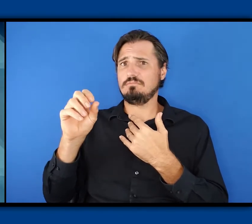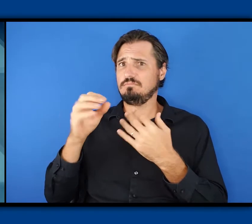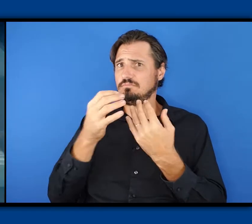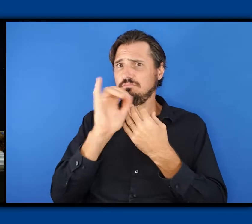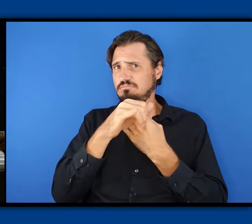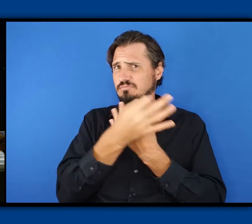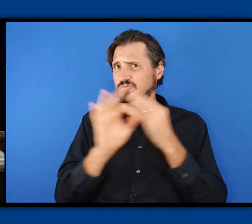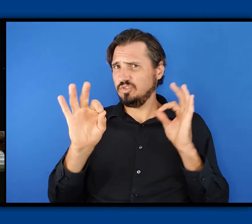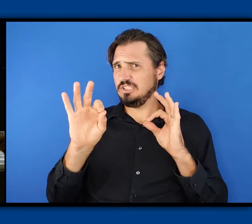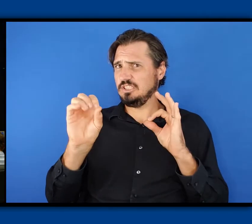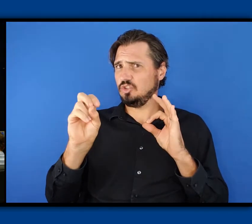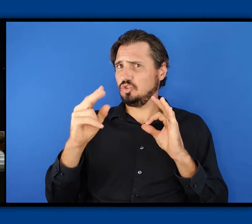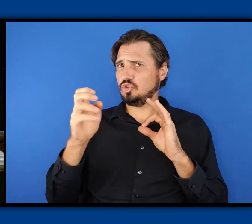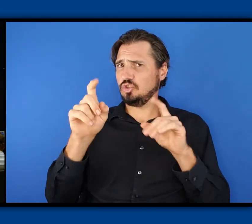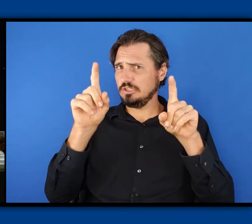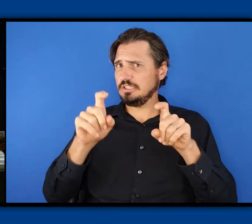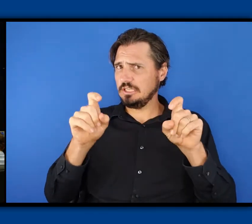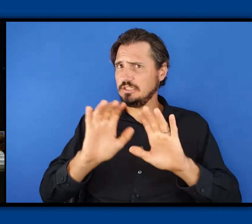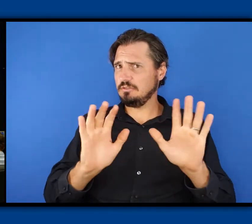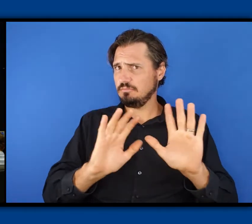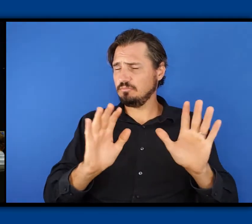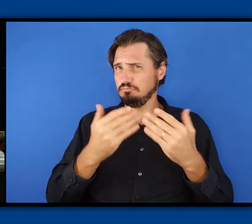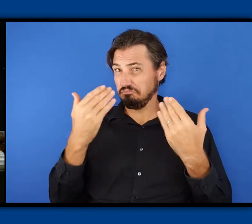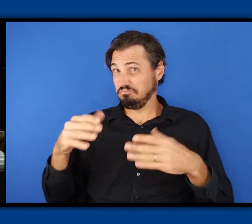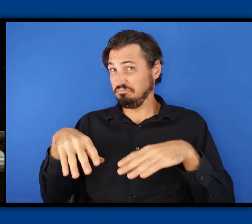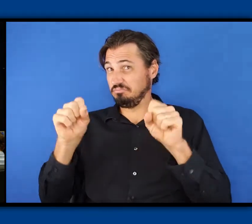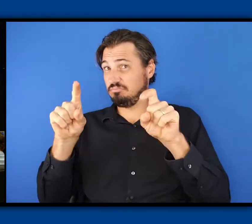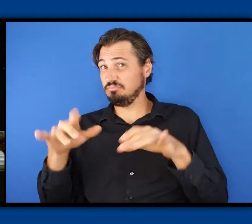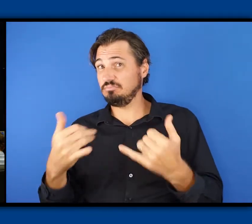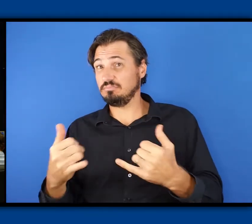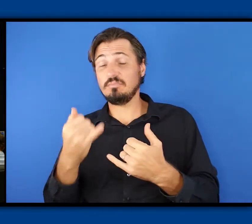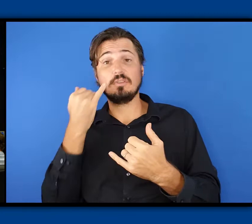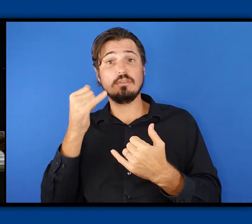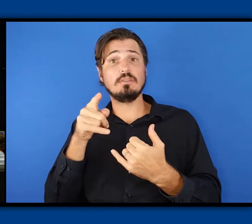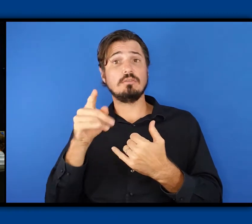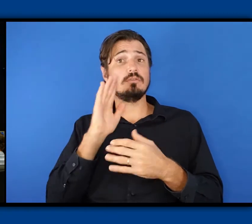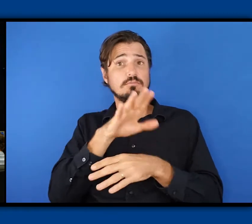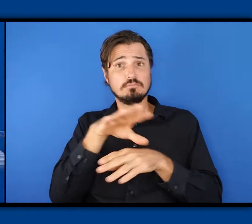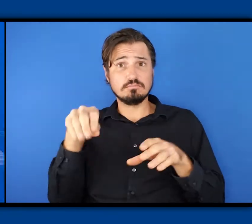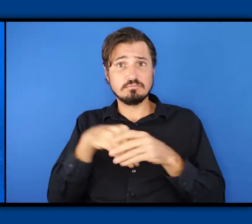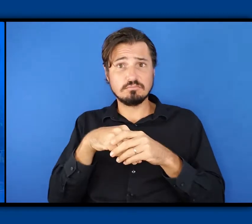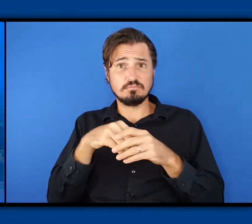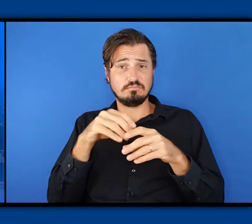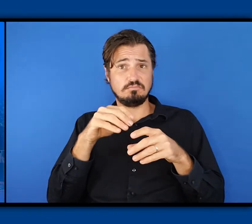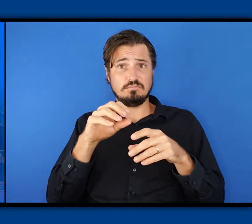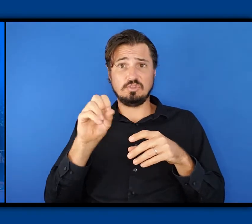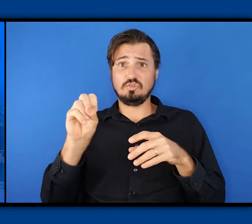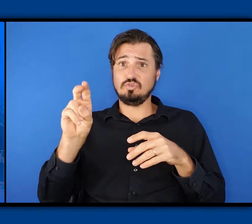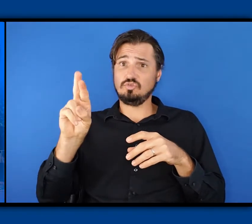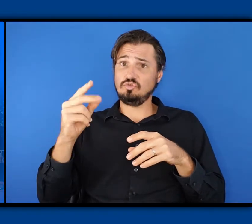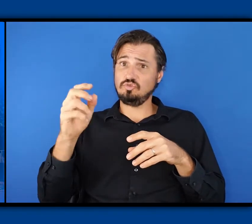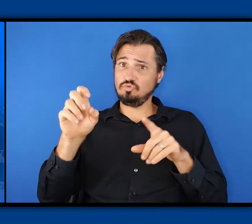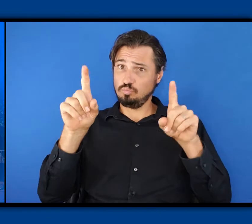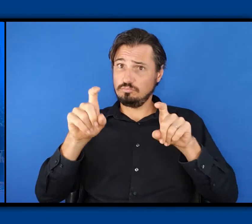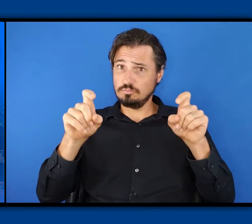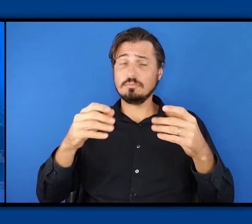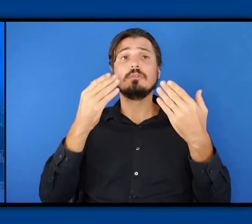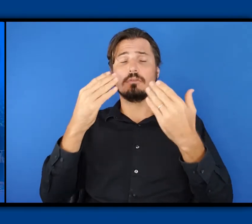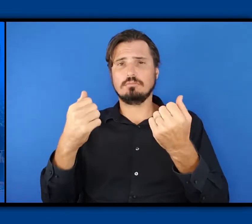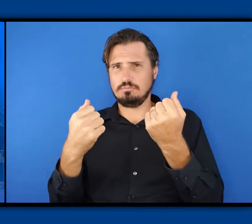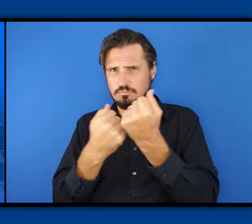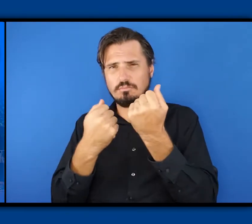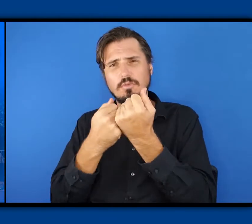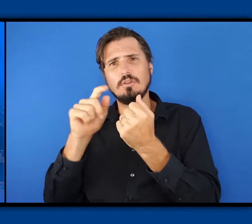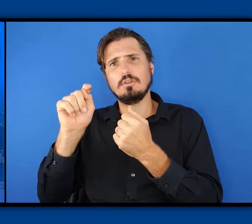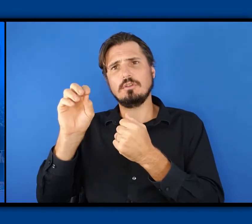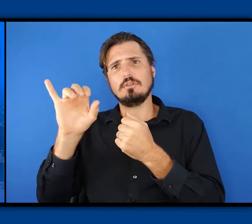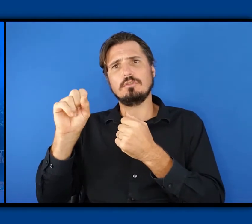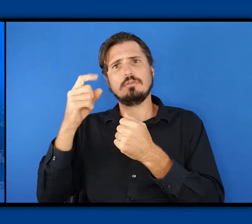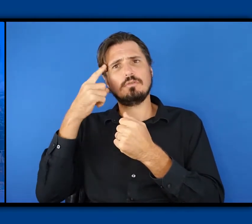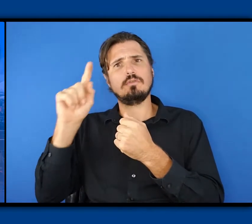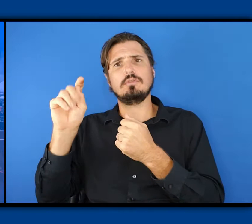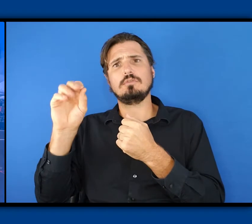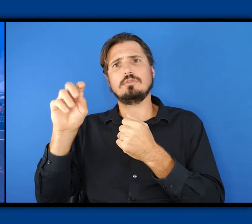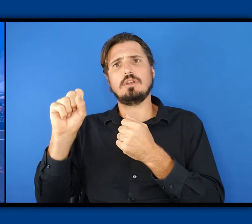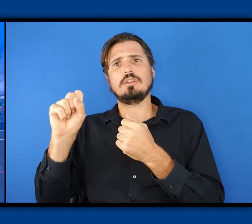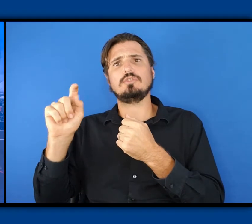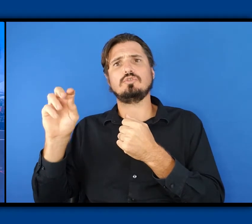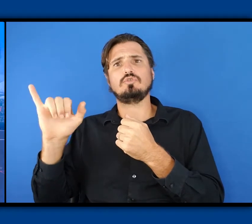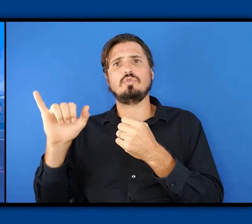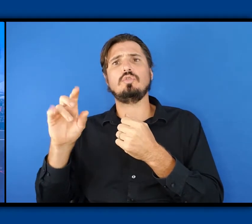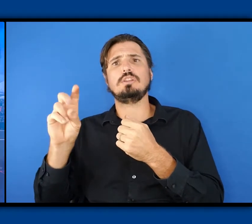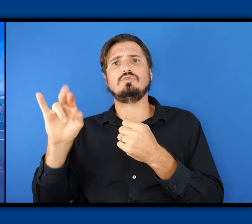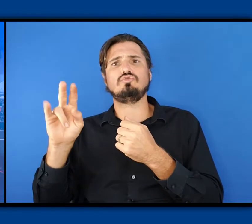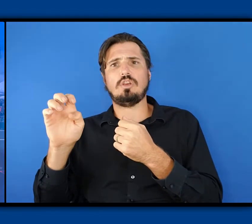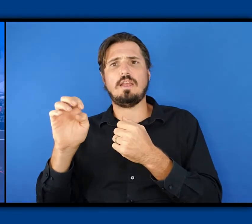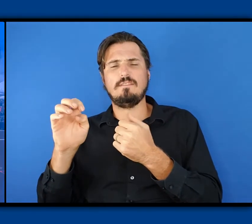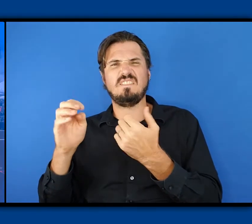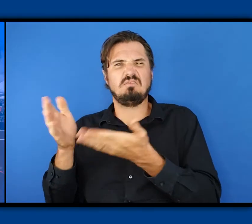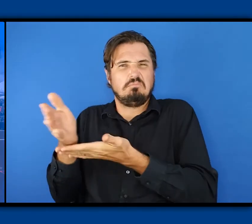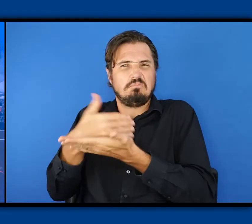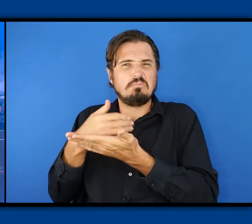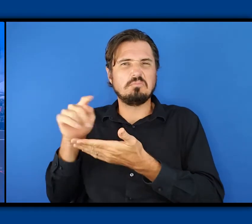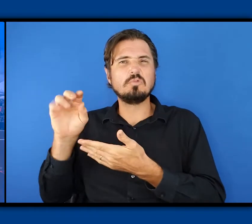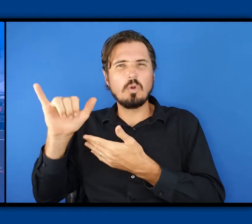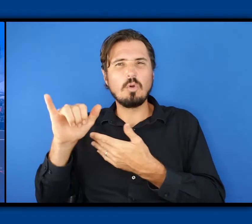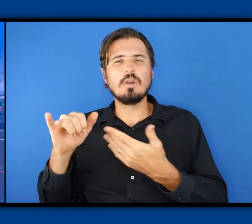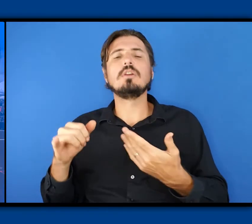If you plan on participating in surge testing, please consider also supporting the Toys For Tots toy drive. The county, Department of Health and Kauai Marine Corps League will conduct drive-up